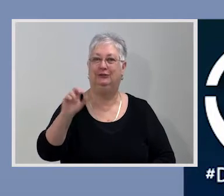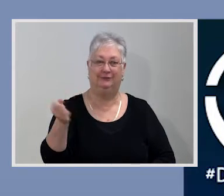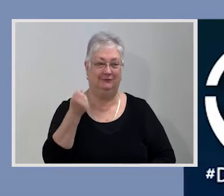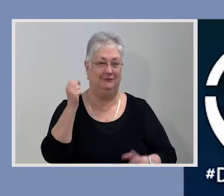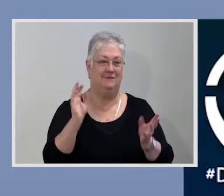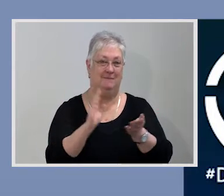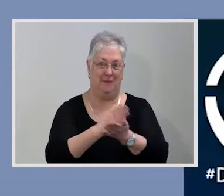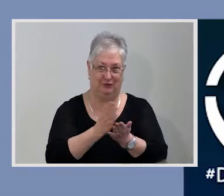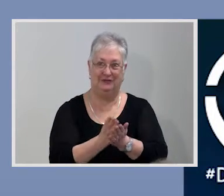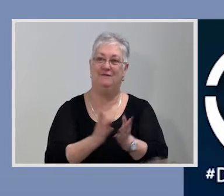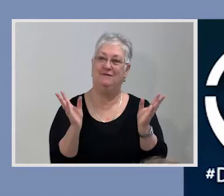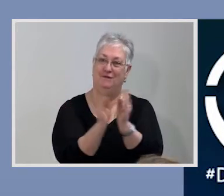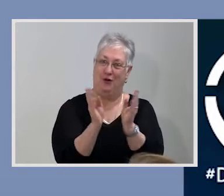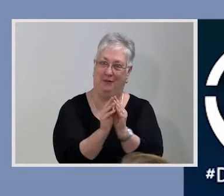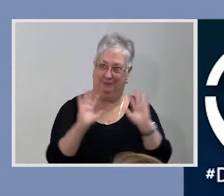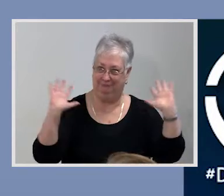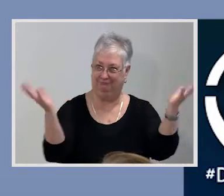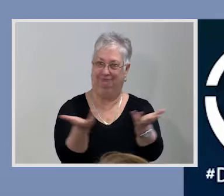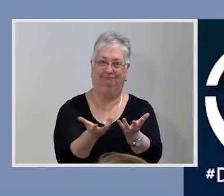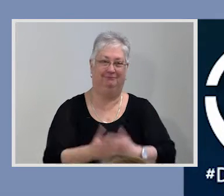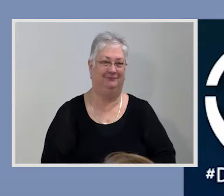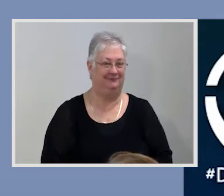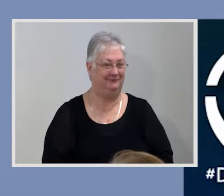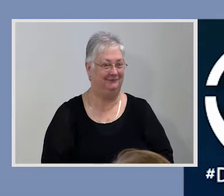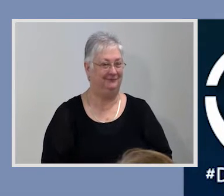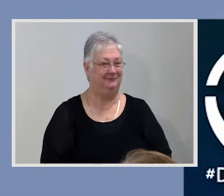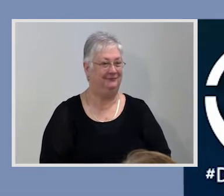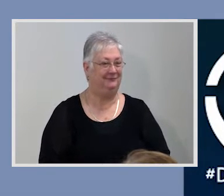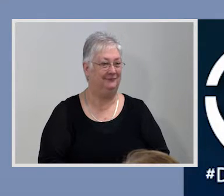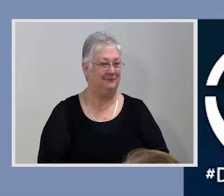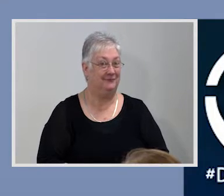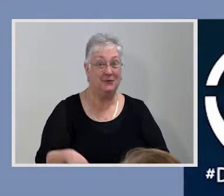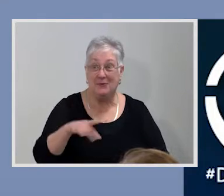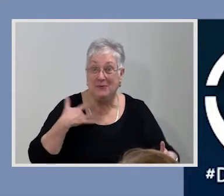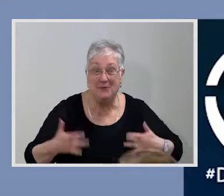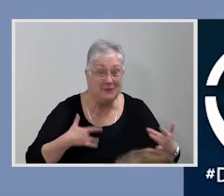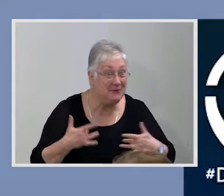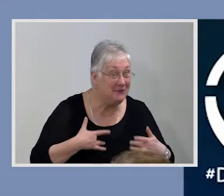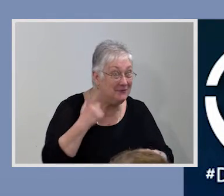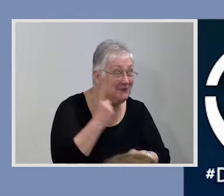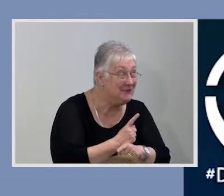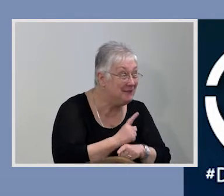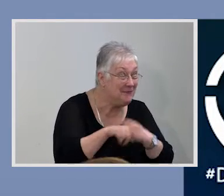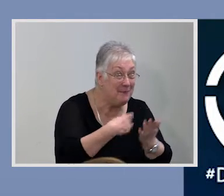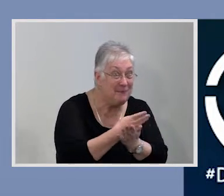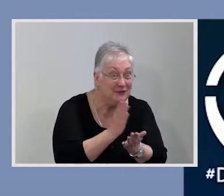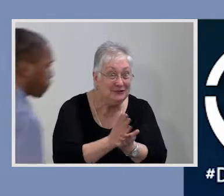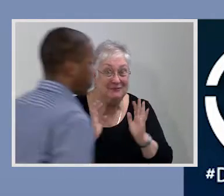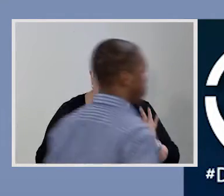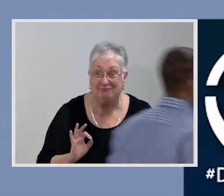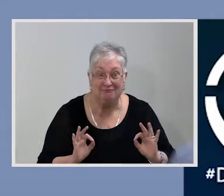I KNOW YOU'RE EXCITED ABOUT THE BUDGET. THANK YOU. WE'RE EXCITED TO GET GOING. AND IF YOU COULD FIND A SEAT, WE